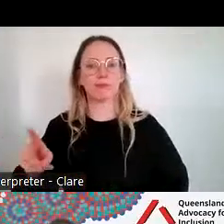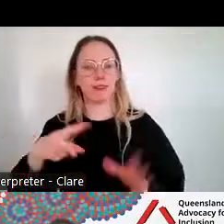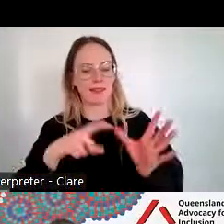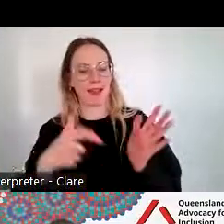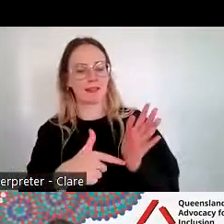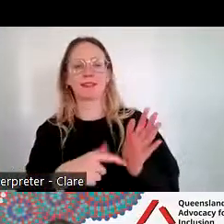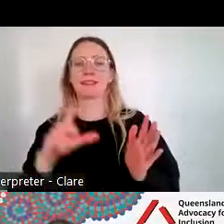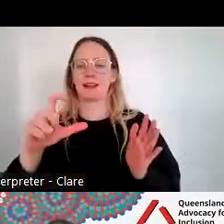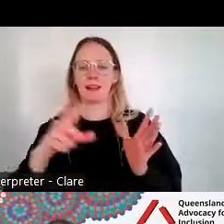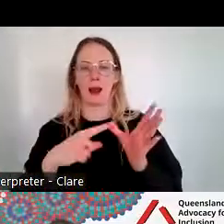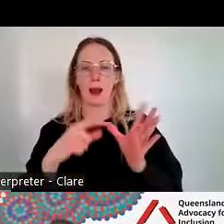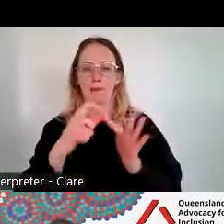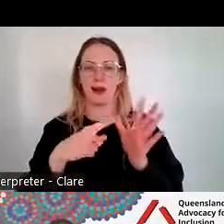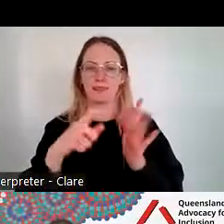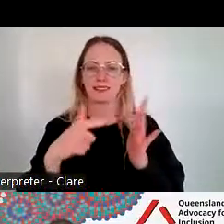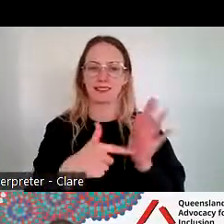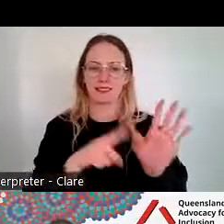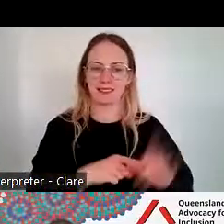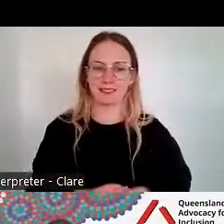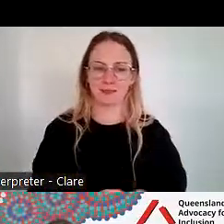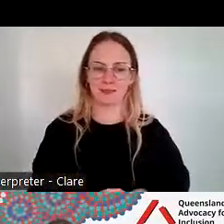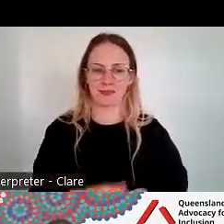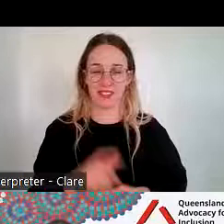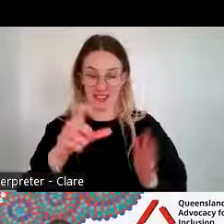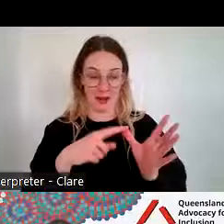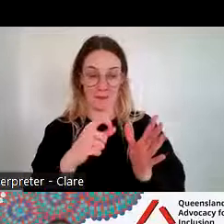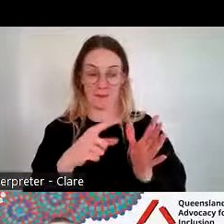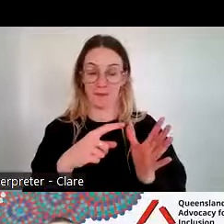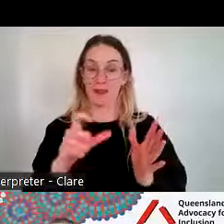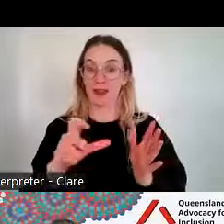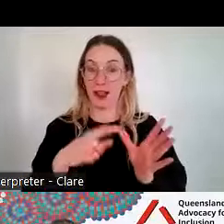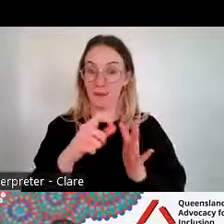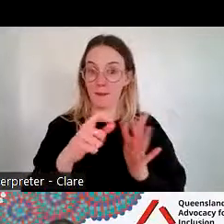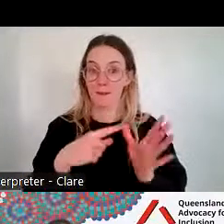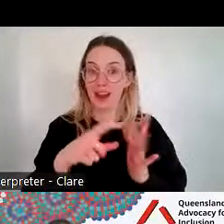It has different meanings for everyone and as I mentioned, the first general principle relates to